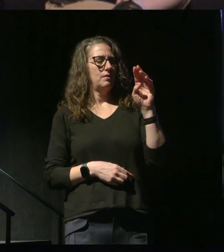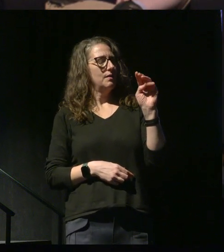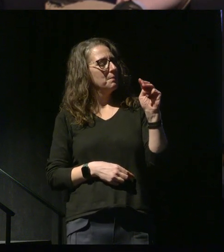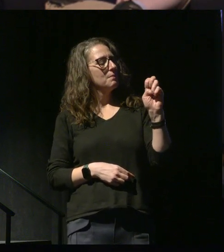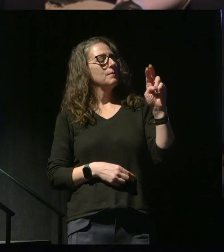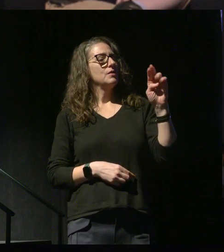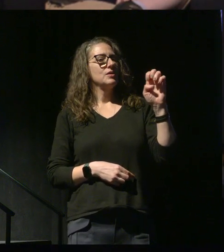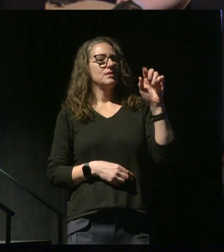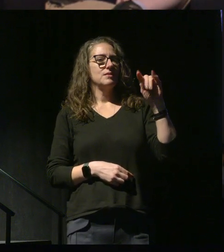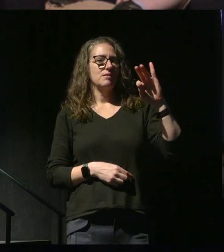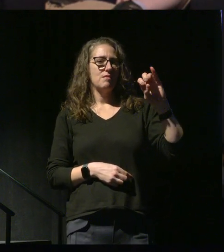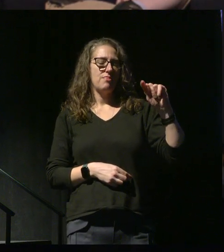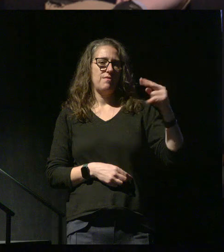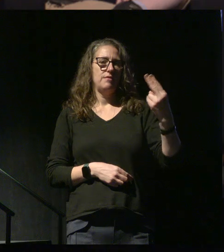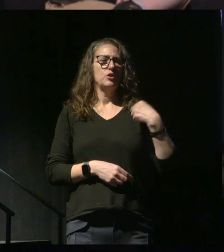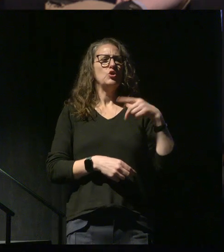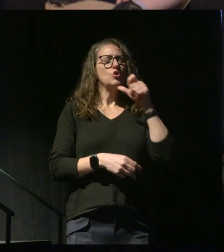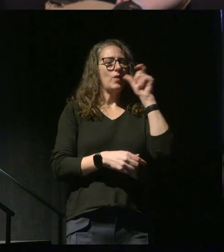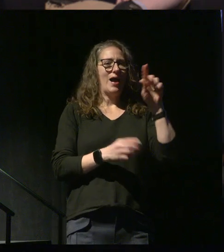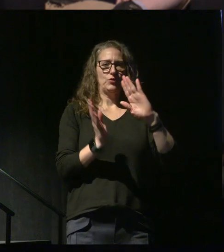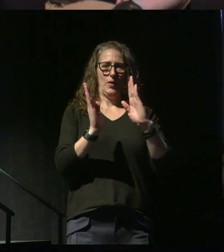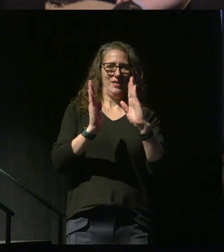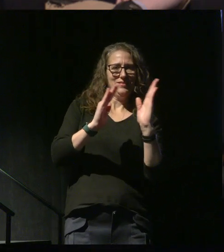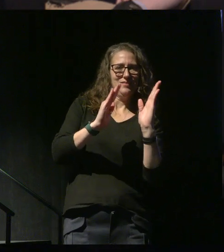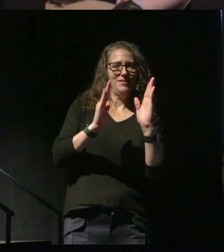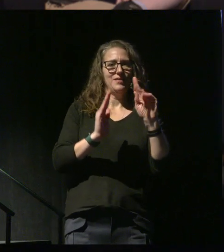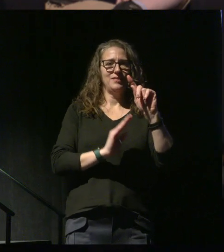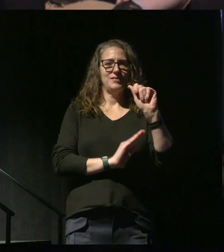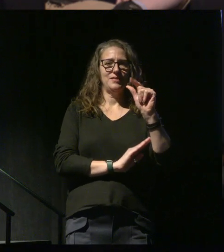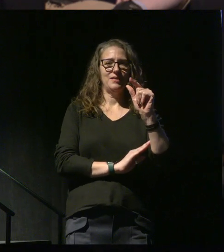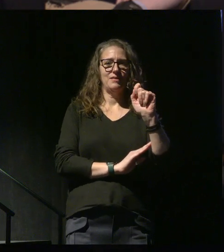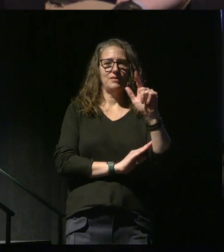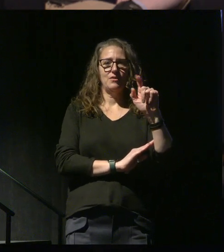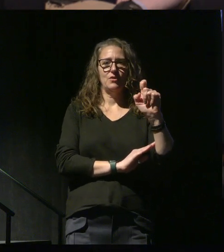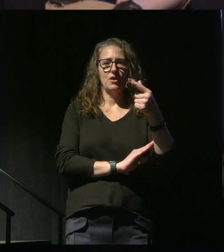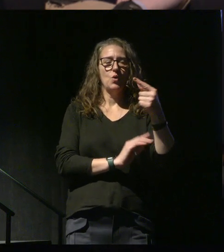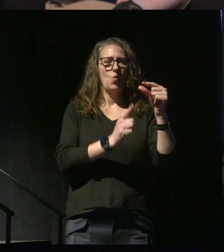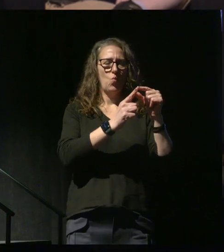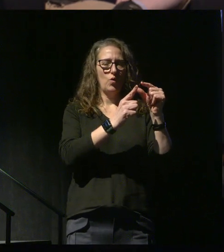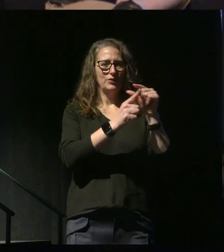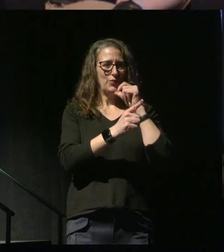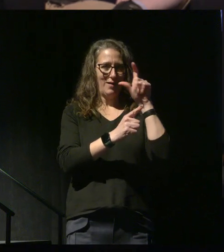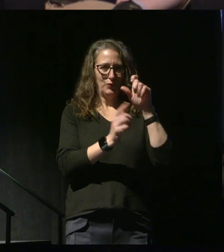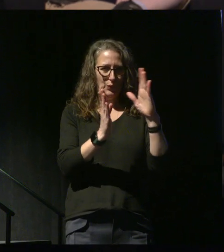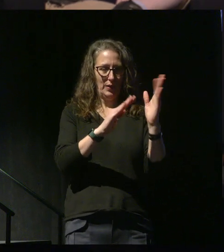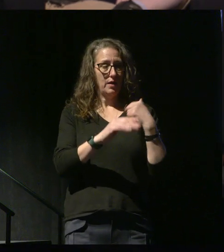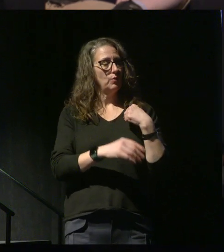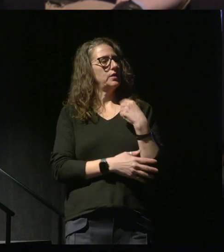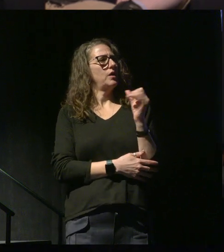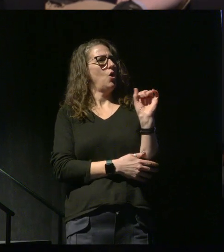"You know, Meredith, you don't have to italicize the Tagalog words." right? And me being like, "Oh, crap."